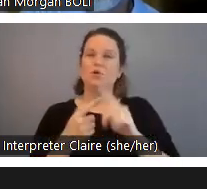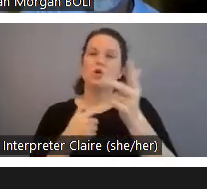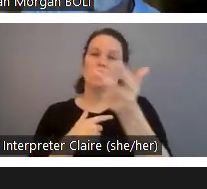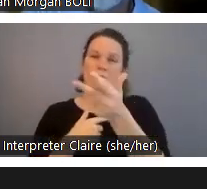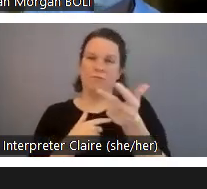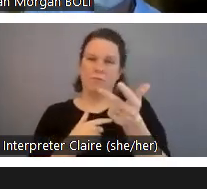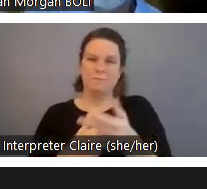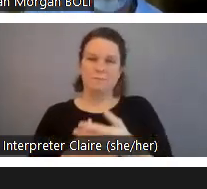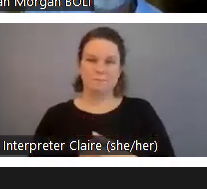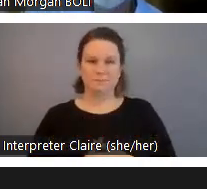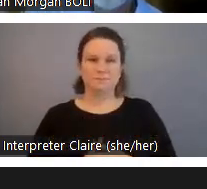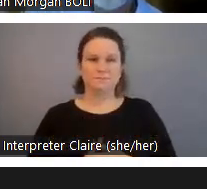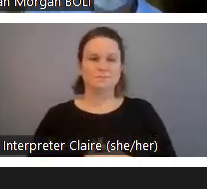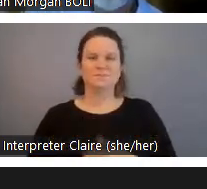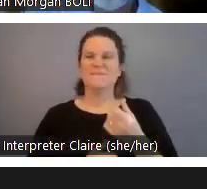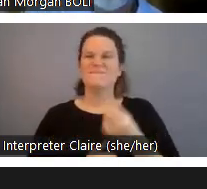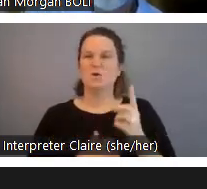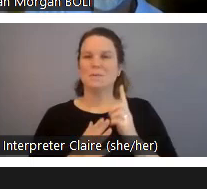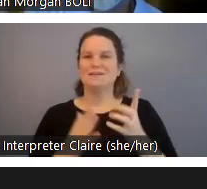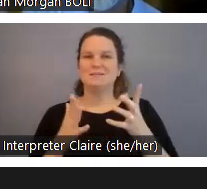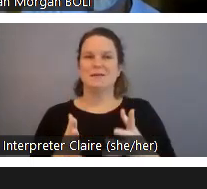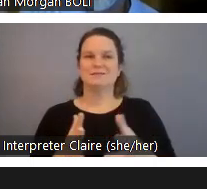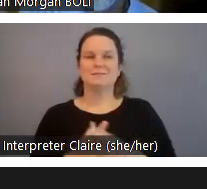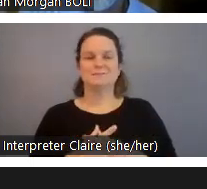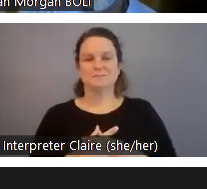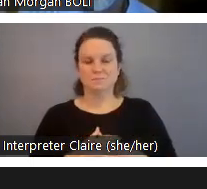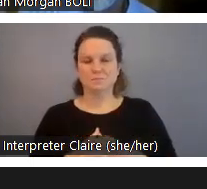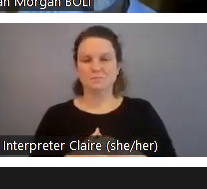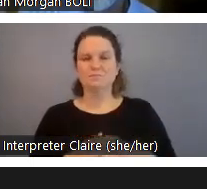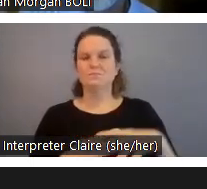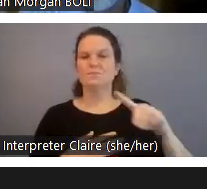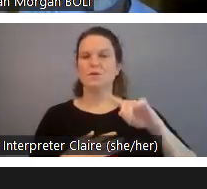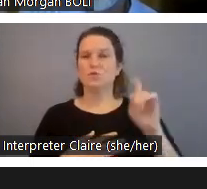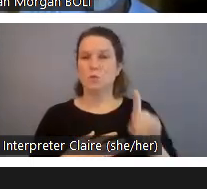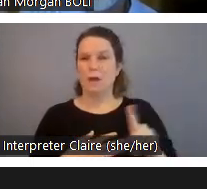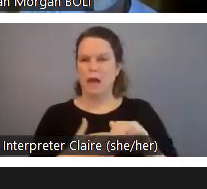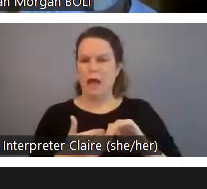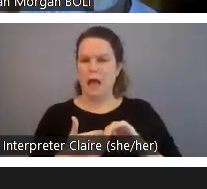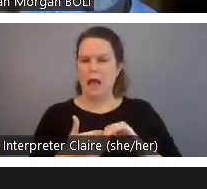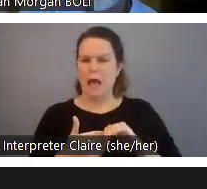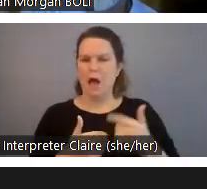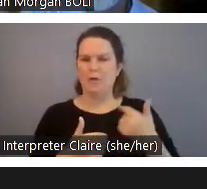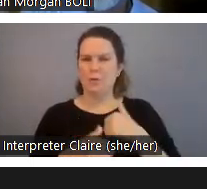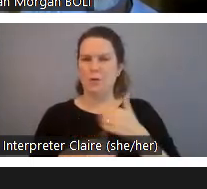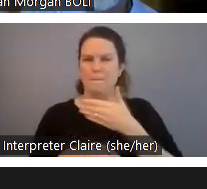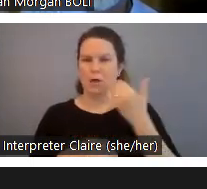And we just have a few minutes. So, here's the question: "How can we